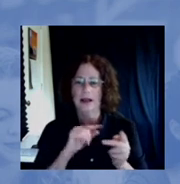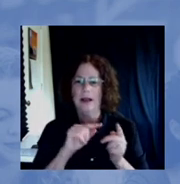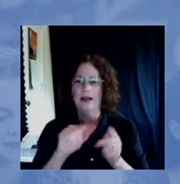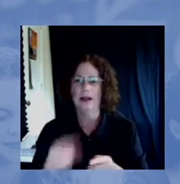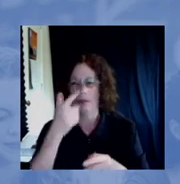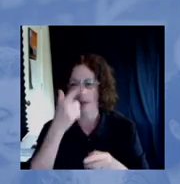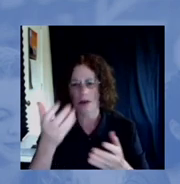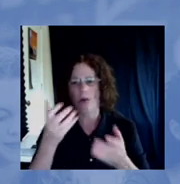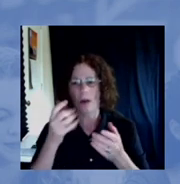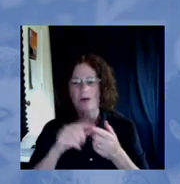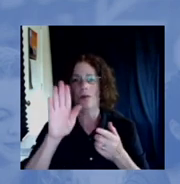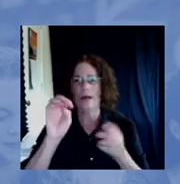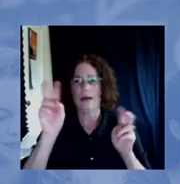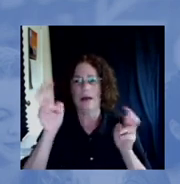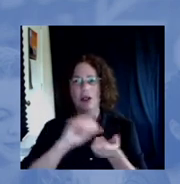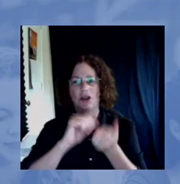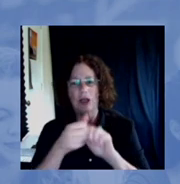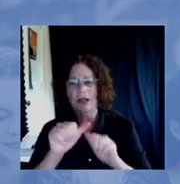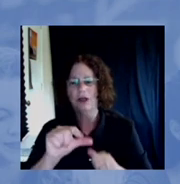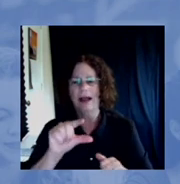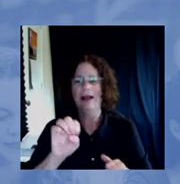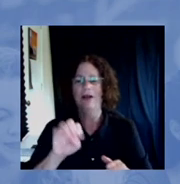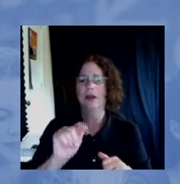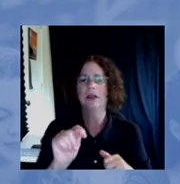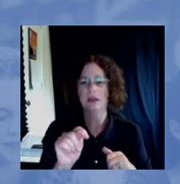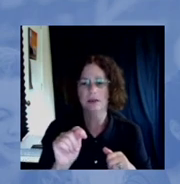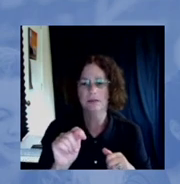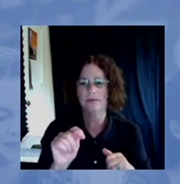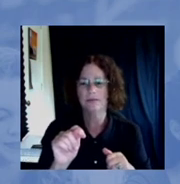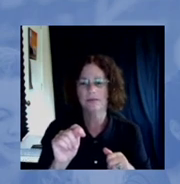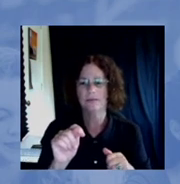AGENT. THERE'S A LOT OF THINGS THAT NEED TO BE CHANGED.